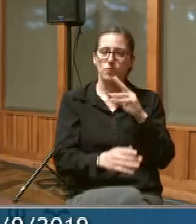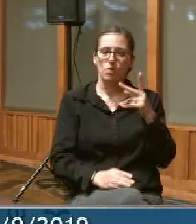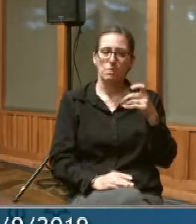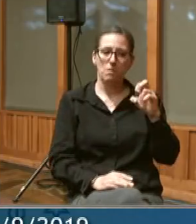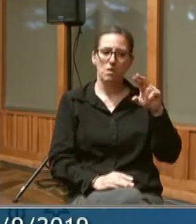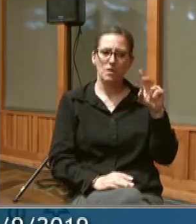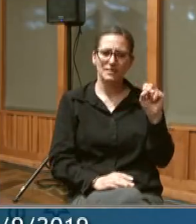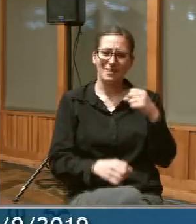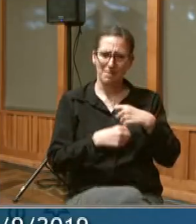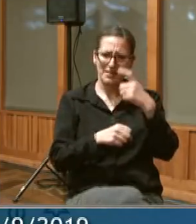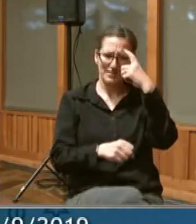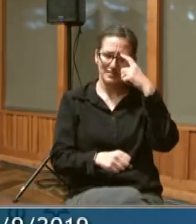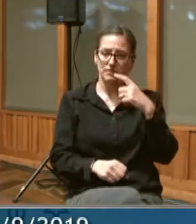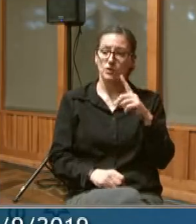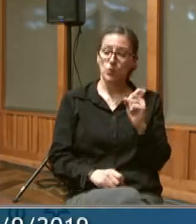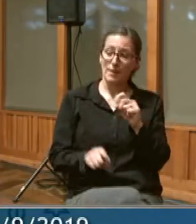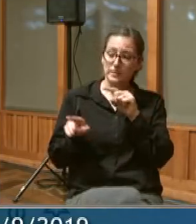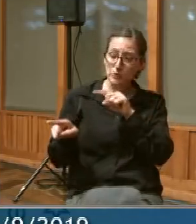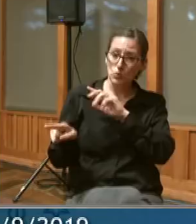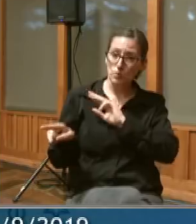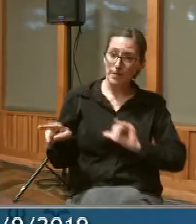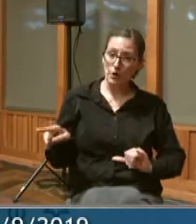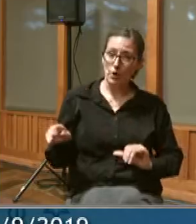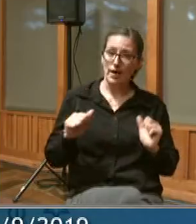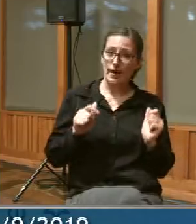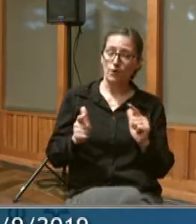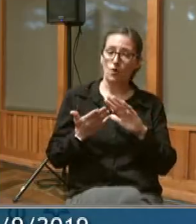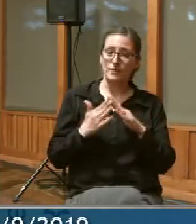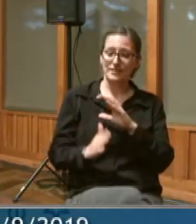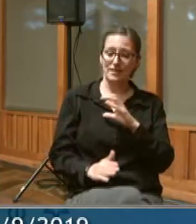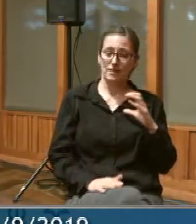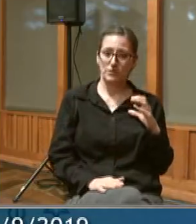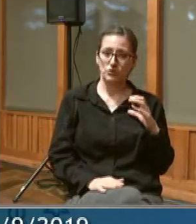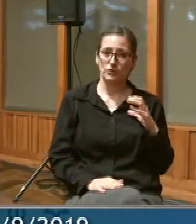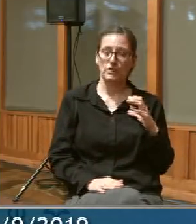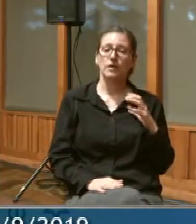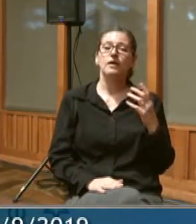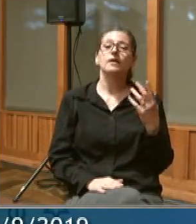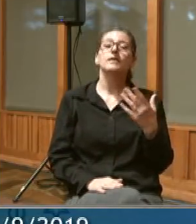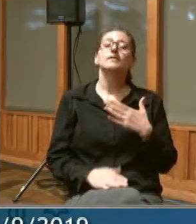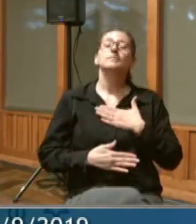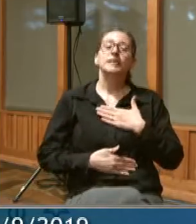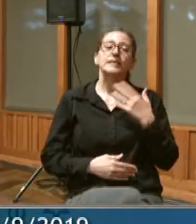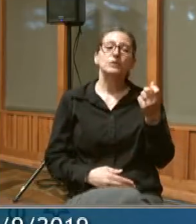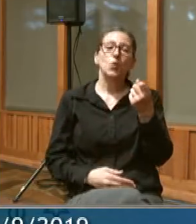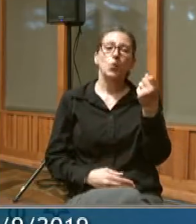OF FUNDING FOR PARKS REALLY MAKES SENSE. SO I'M ASKING YOU, MR. MAYOR, AND ALL THE CITY COMMISSIONERS,